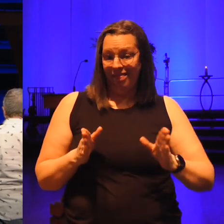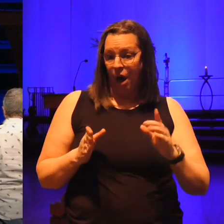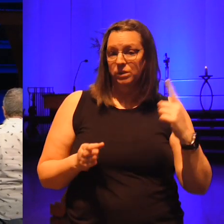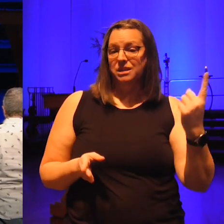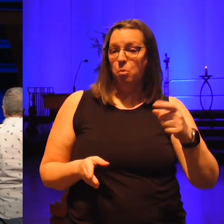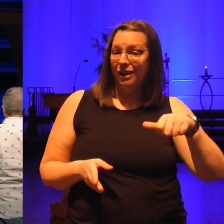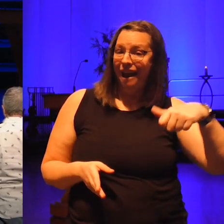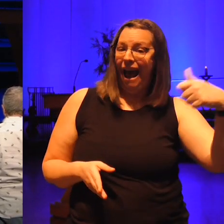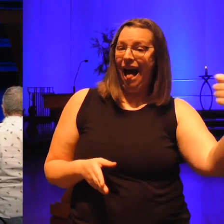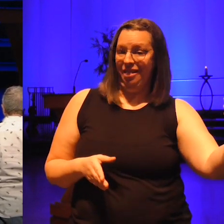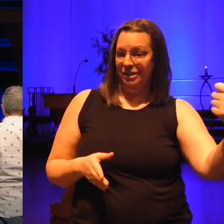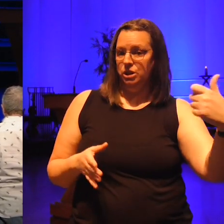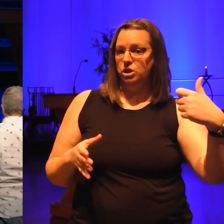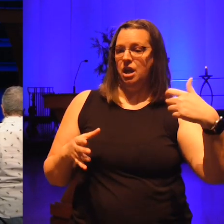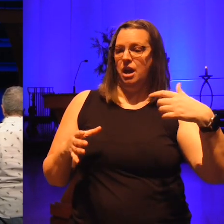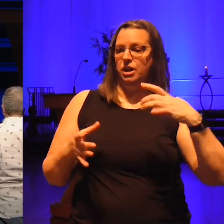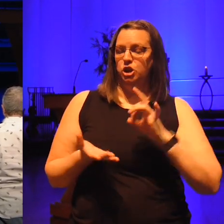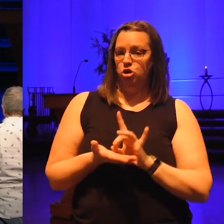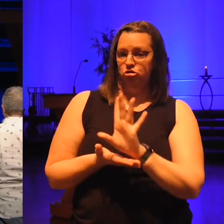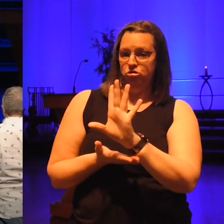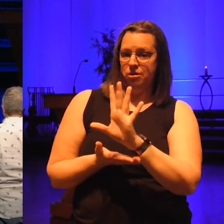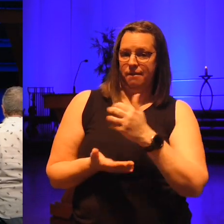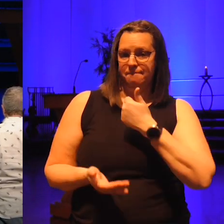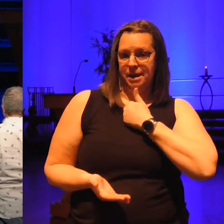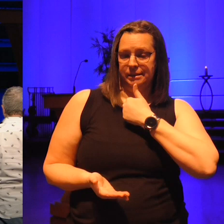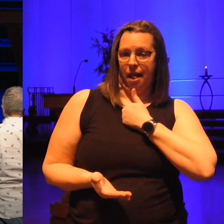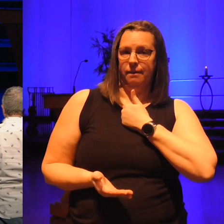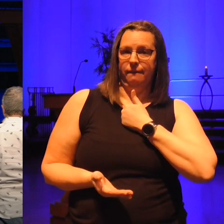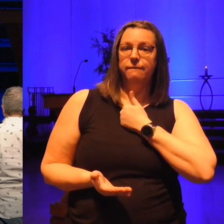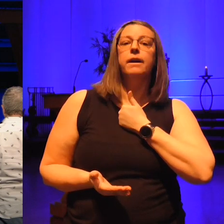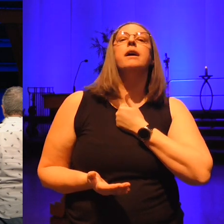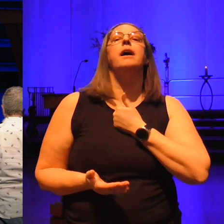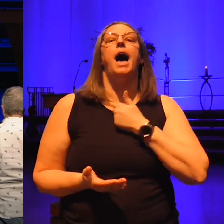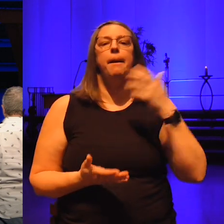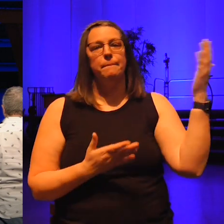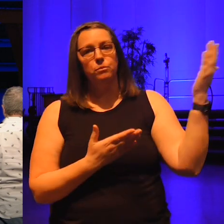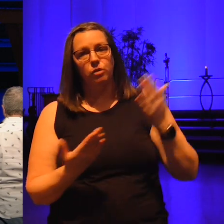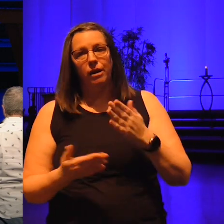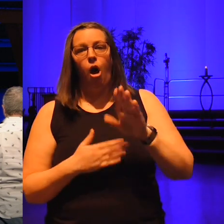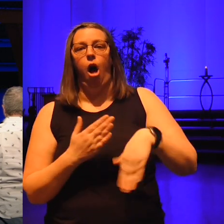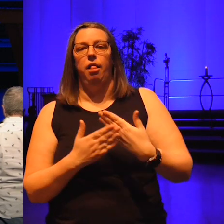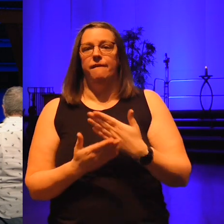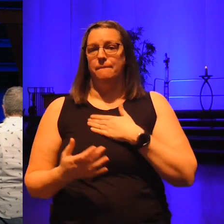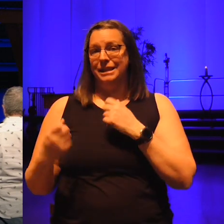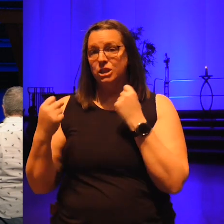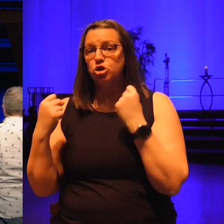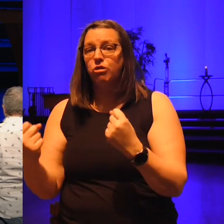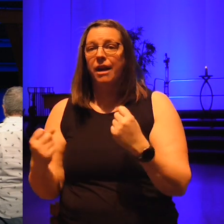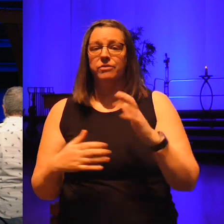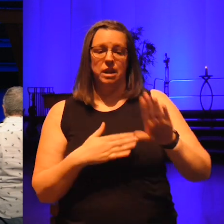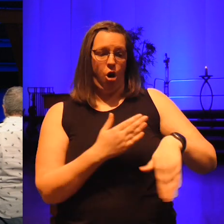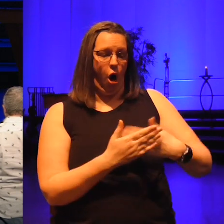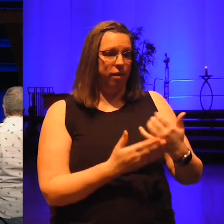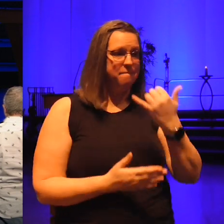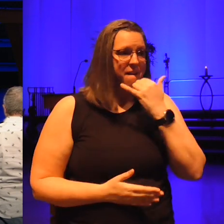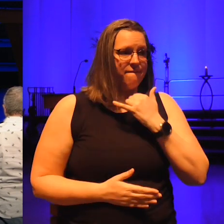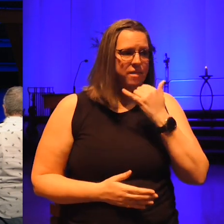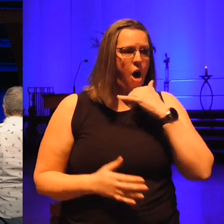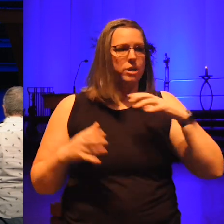own Within Myself I bring all of my strengths and all of my flaws together to become the best who I